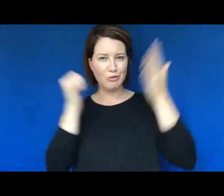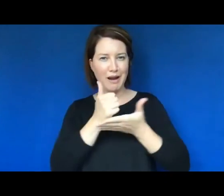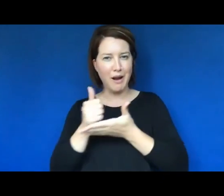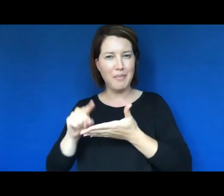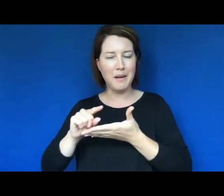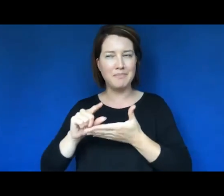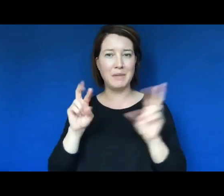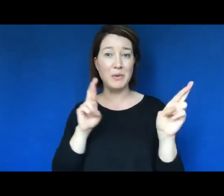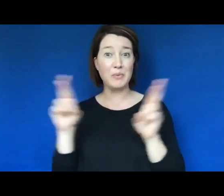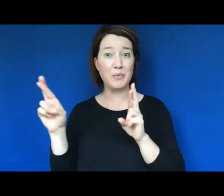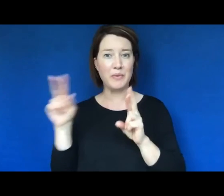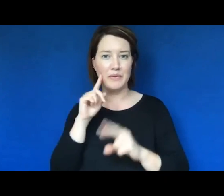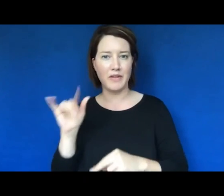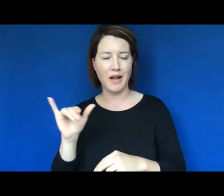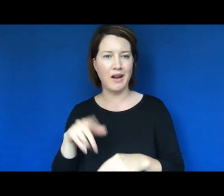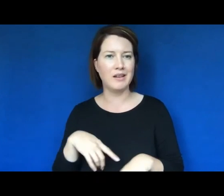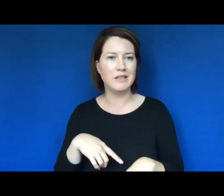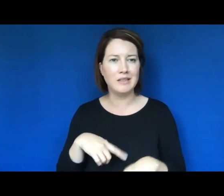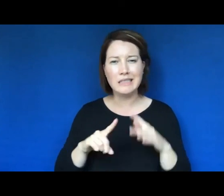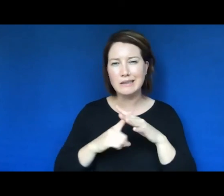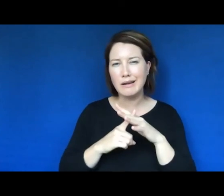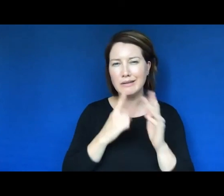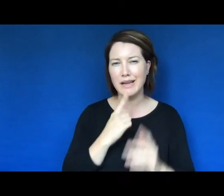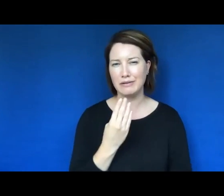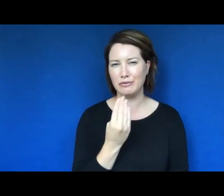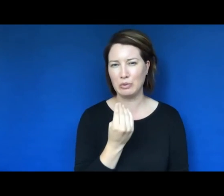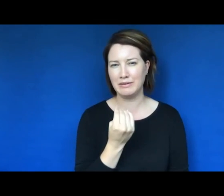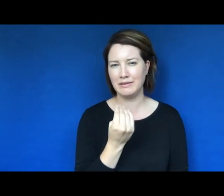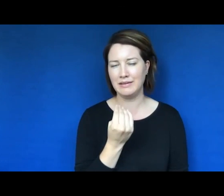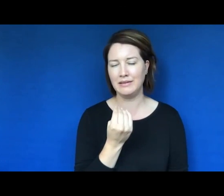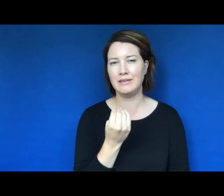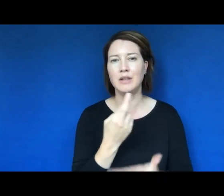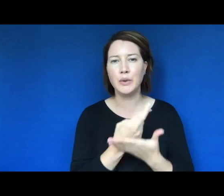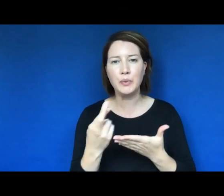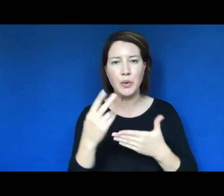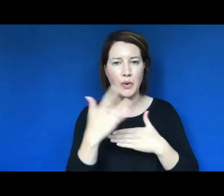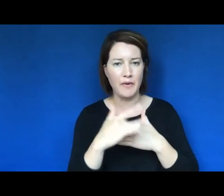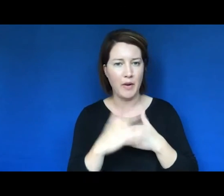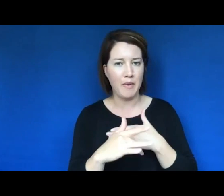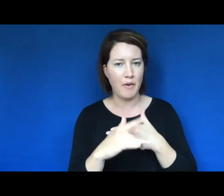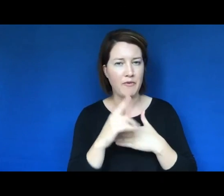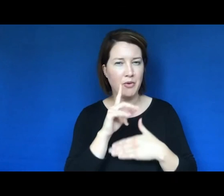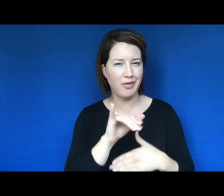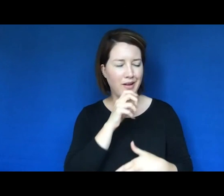start as early as age 14, getting resources for students that age, and helping them ease